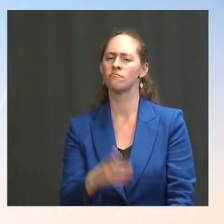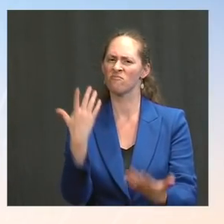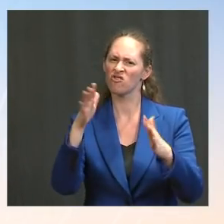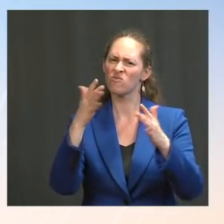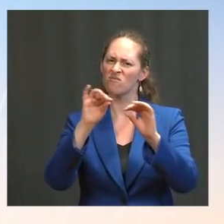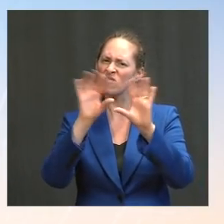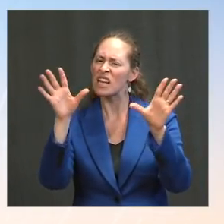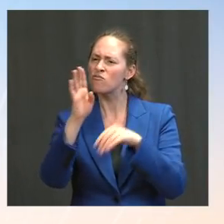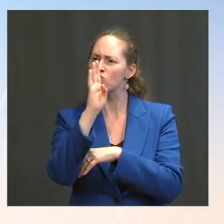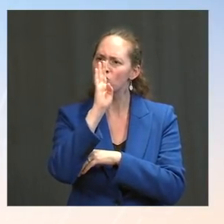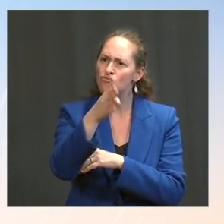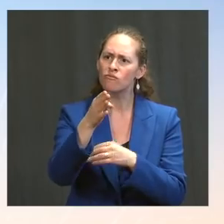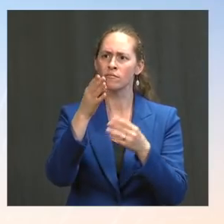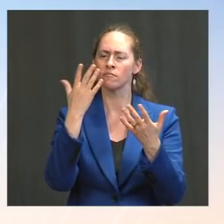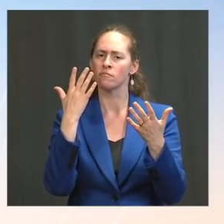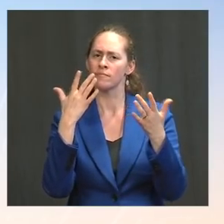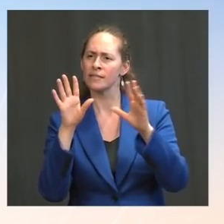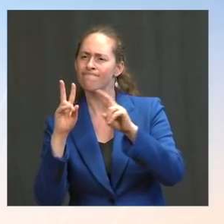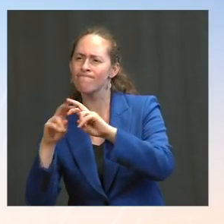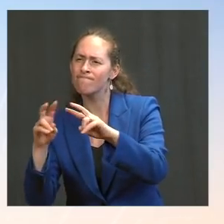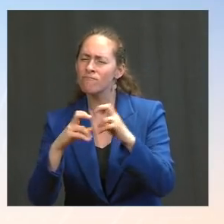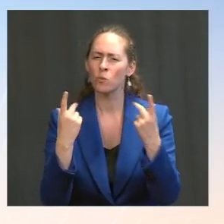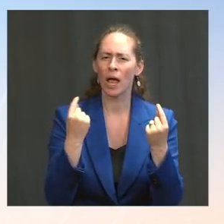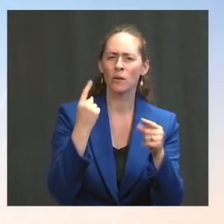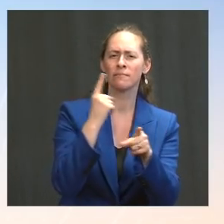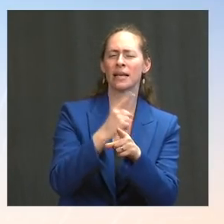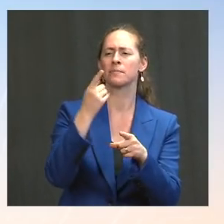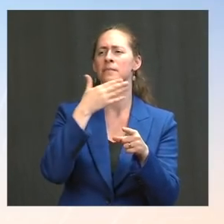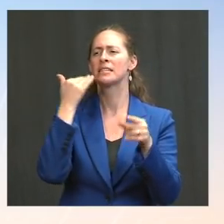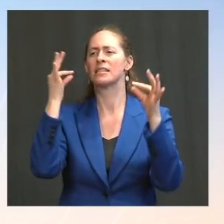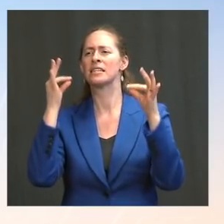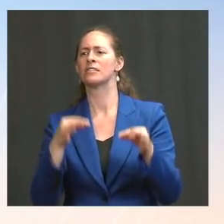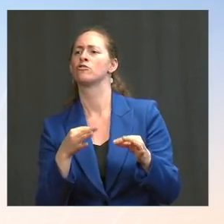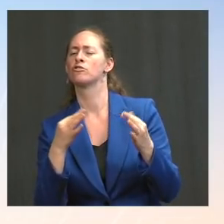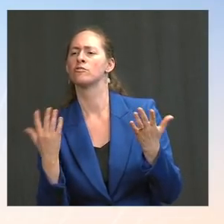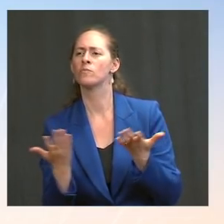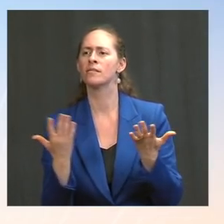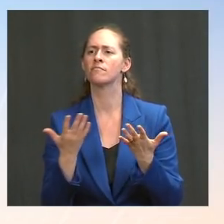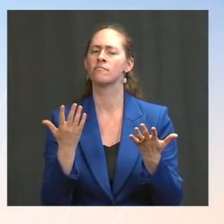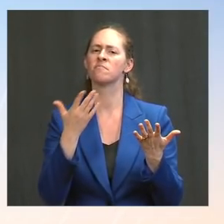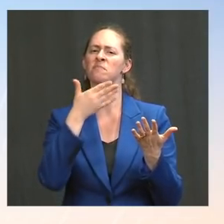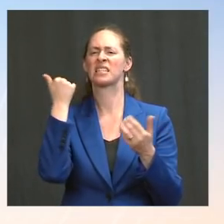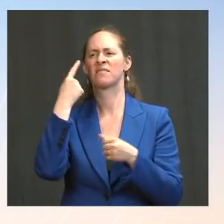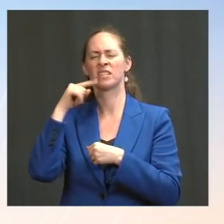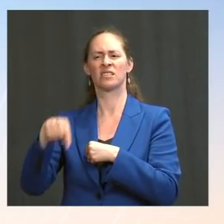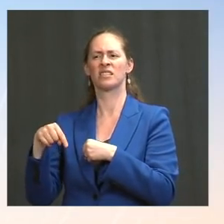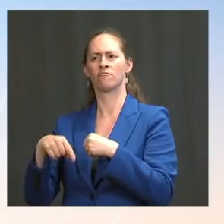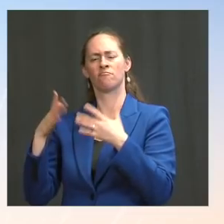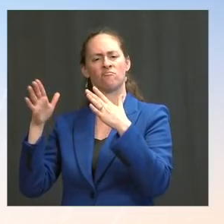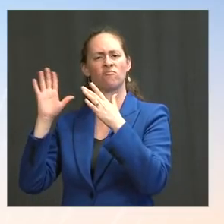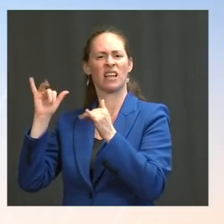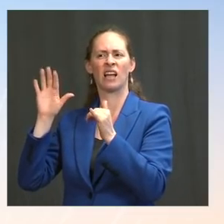of the best path forward to advance American interests, which is his focus and his role as the Commander-in-Chief and the President of the United States.